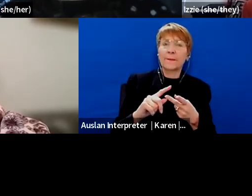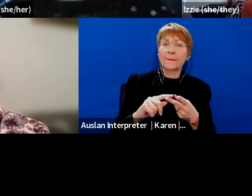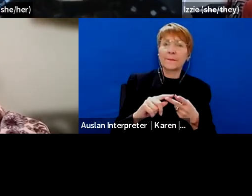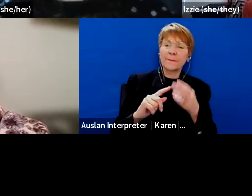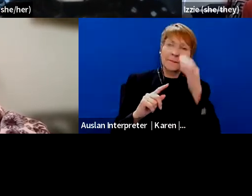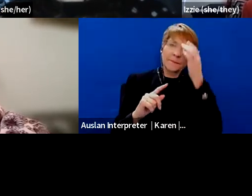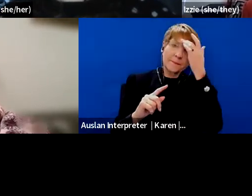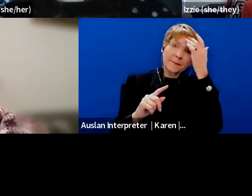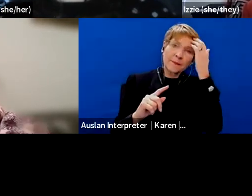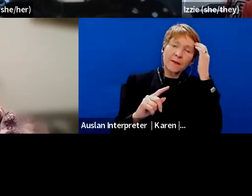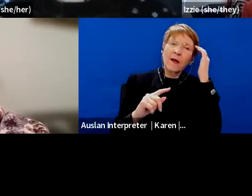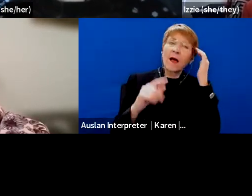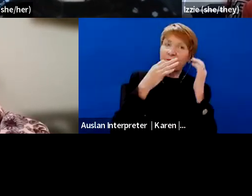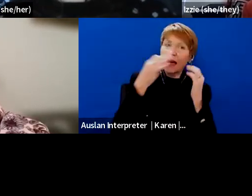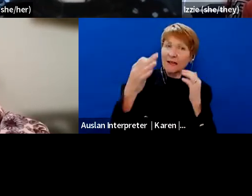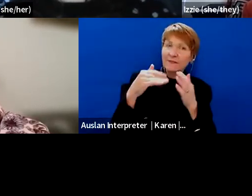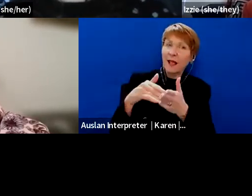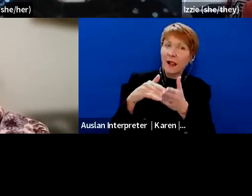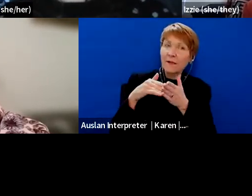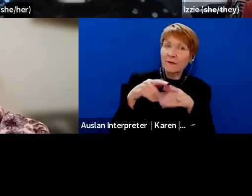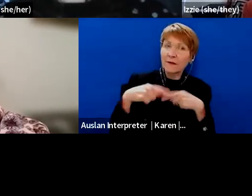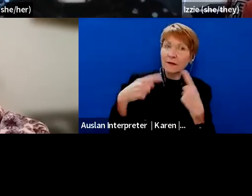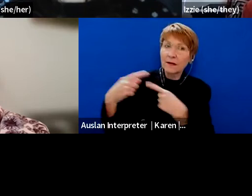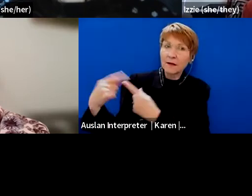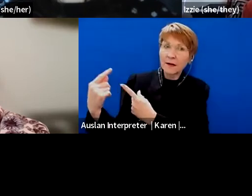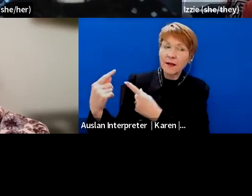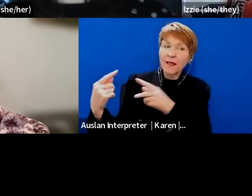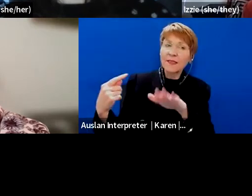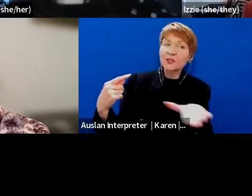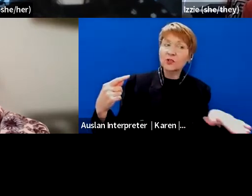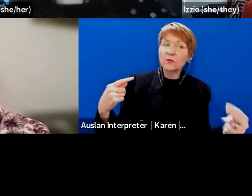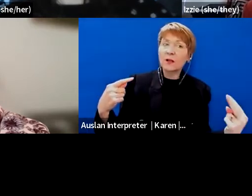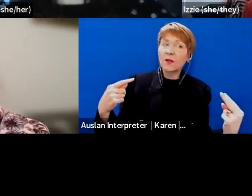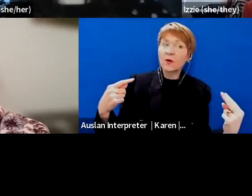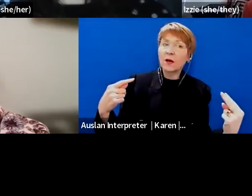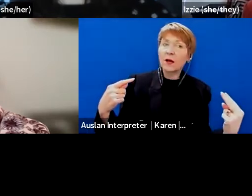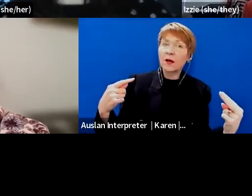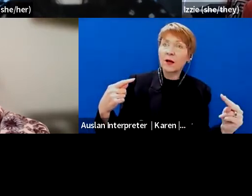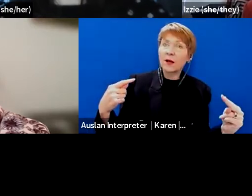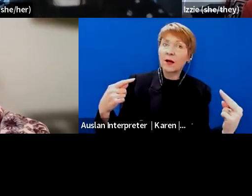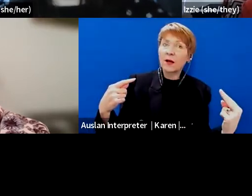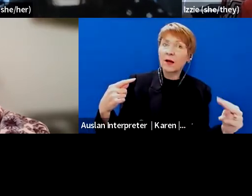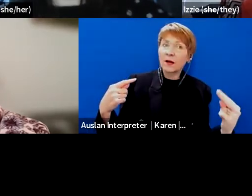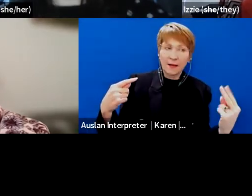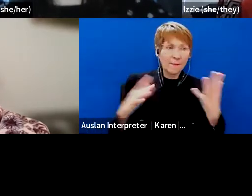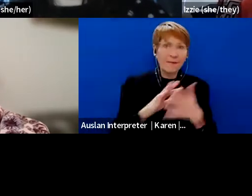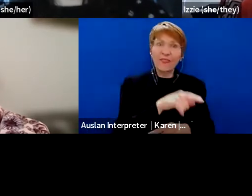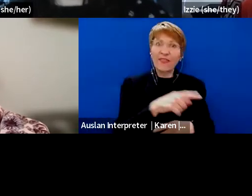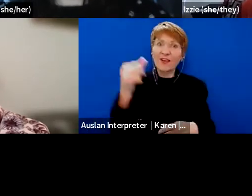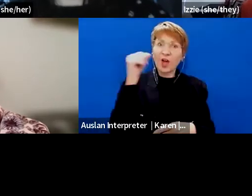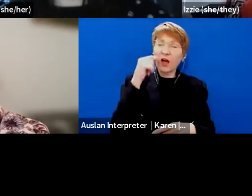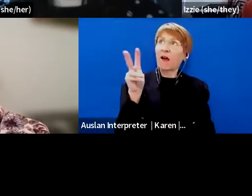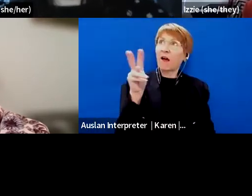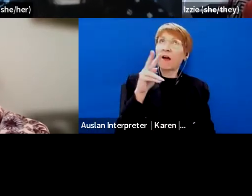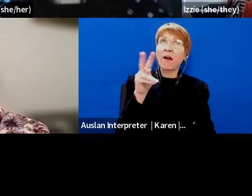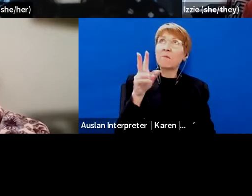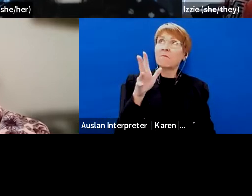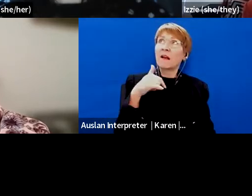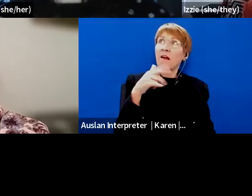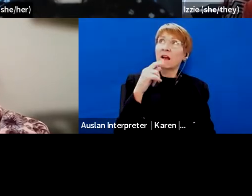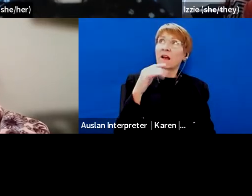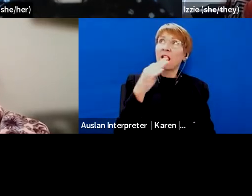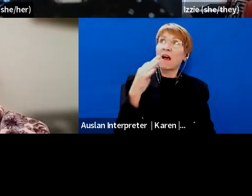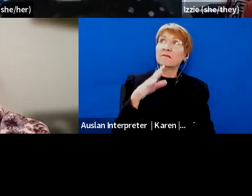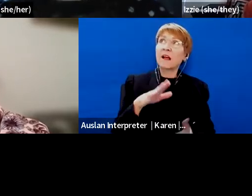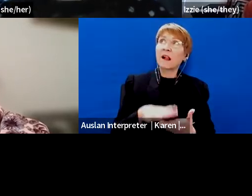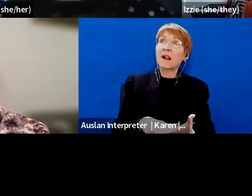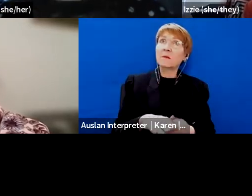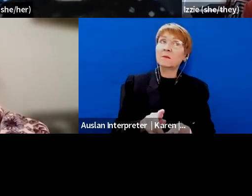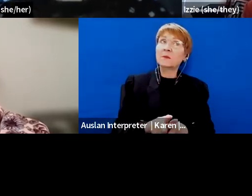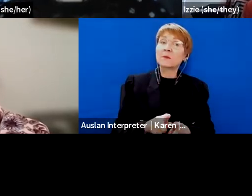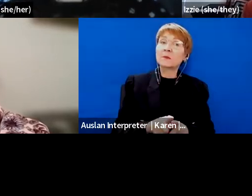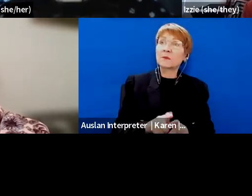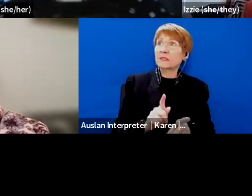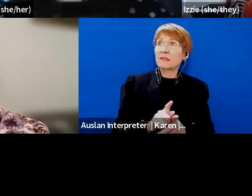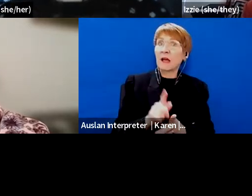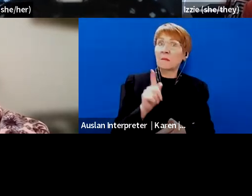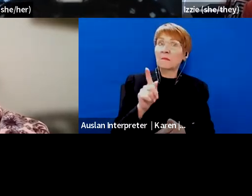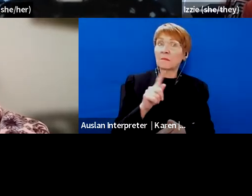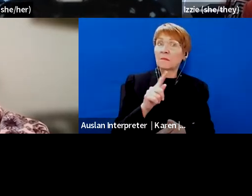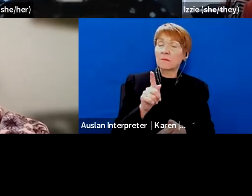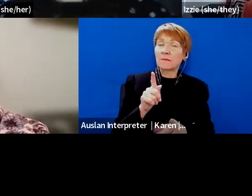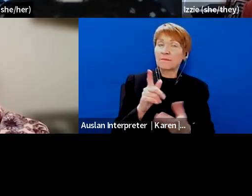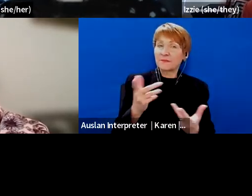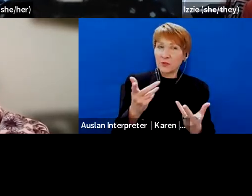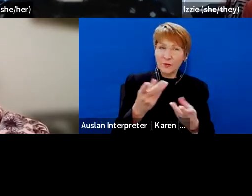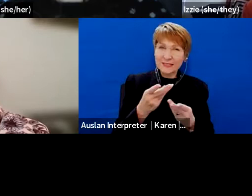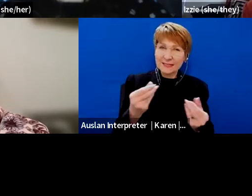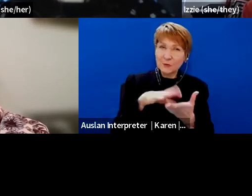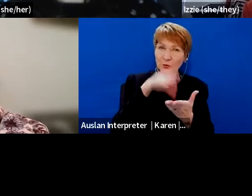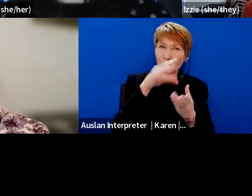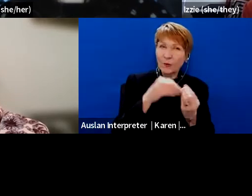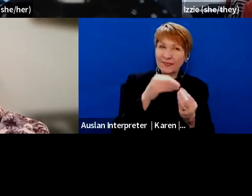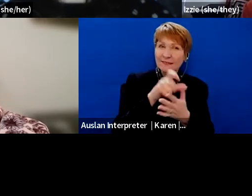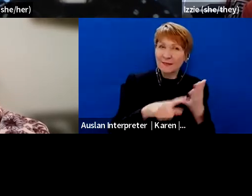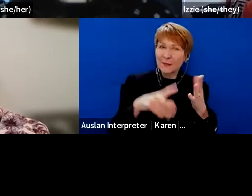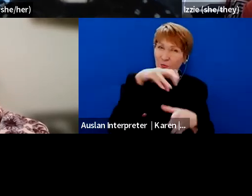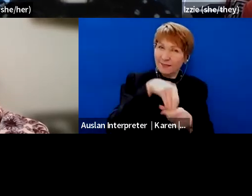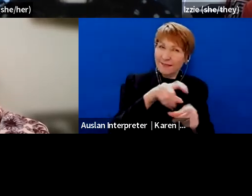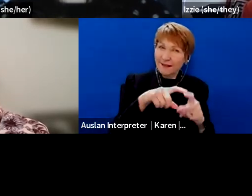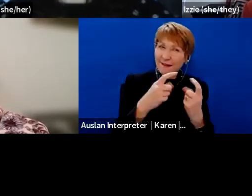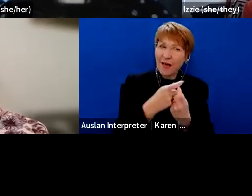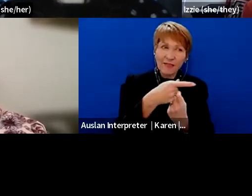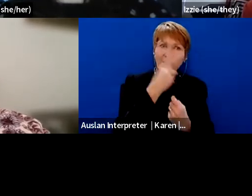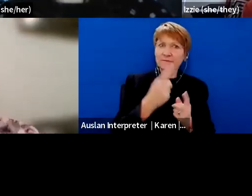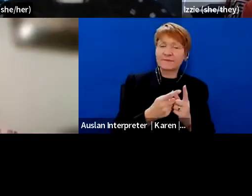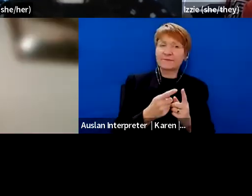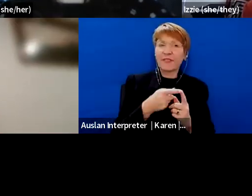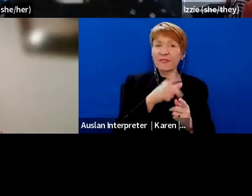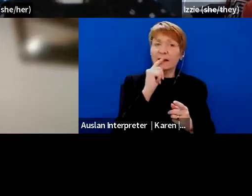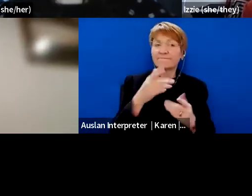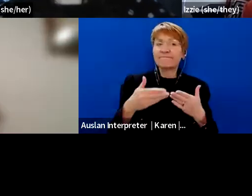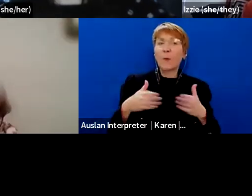for help for all sorts of things and then the children. Seeing that and going on, you know, it's okay for me to go and ask for help as well I take a for the students who have disabilities in the classroom to go, I'm really showing me this it's okay to